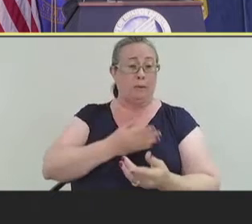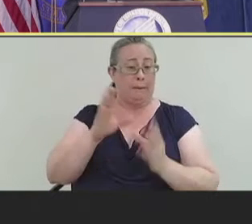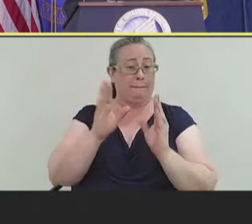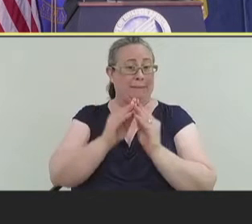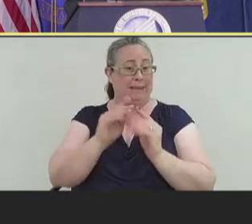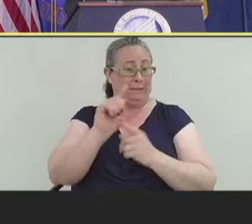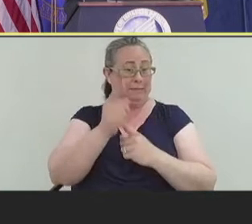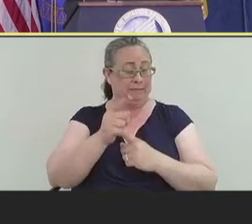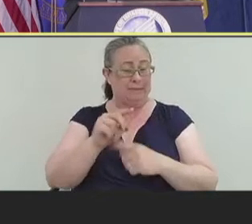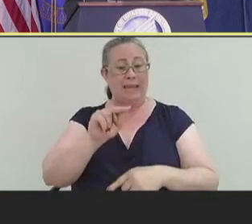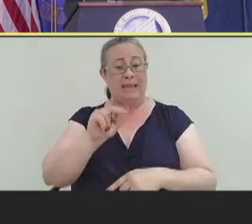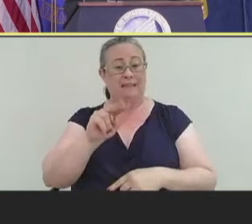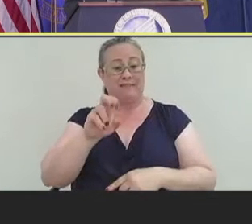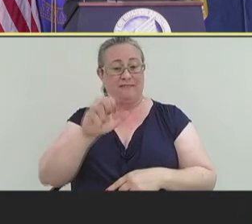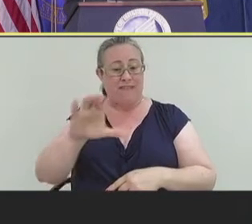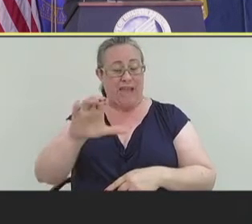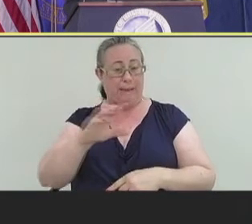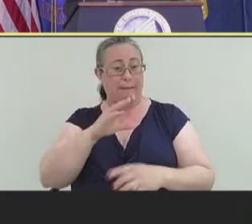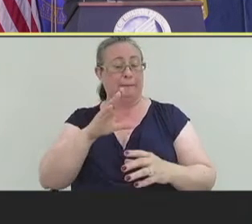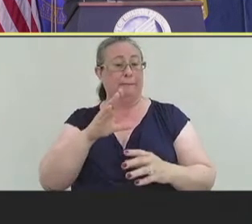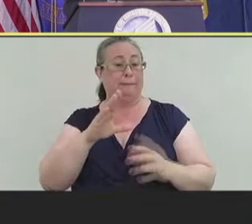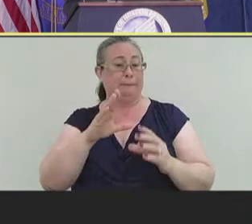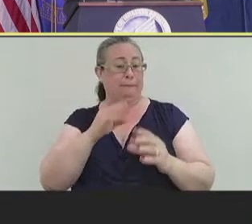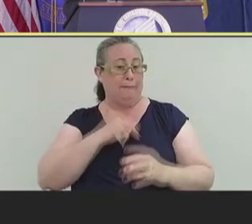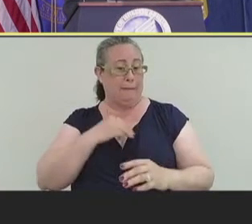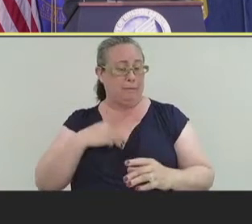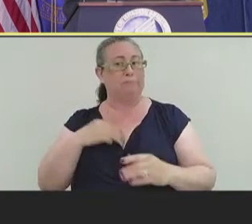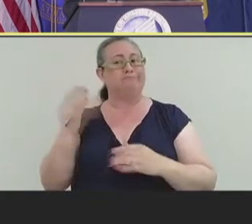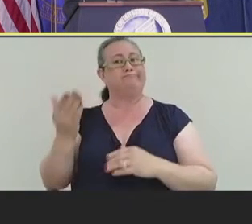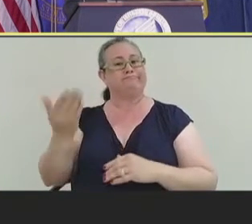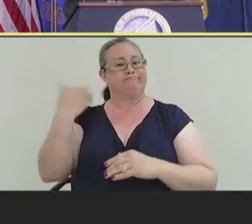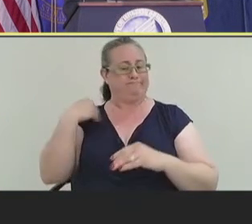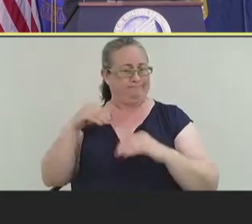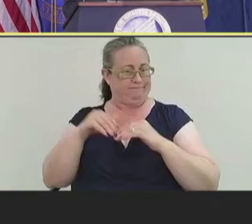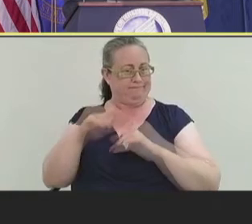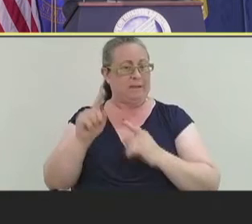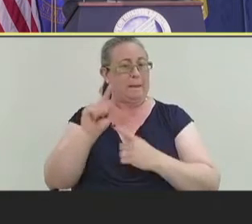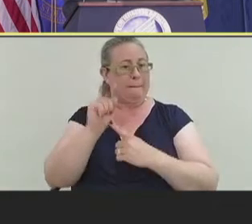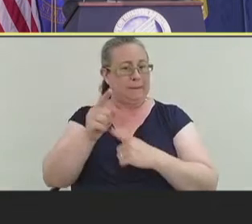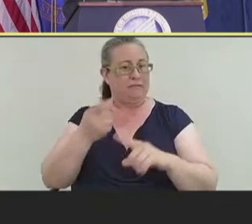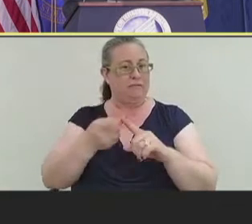members were previously sent the minutes from the February 23-24 meeting. Do any